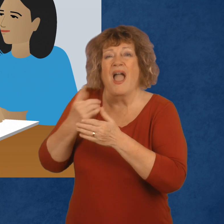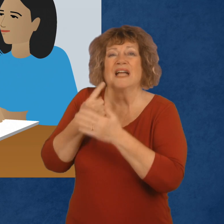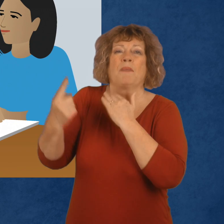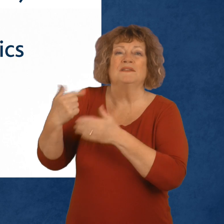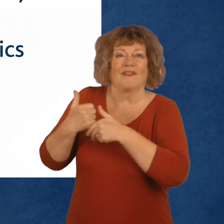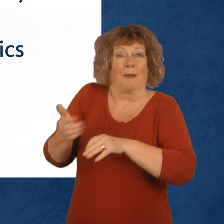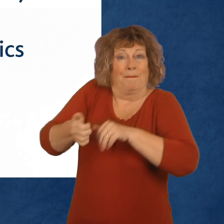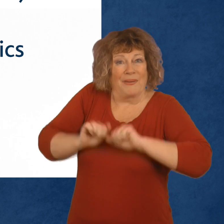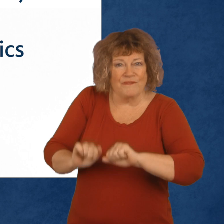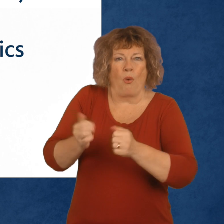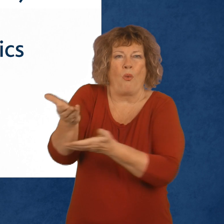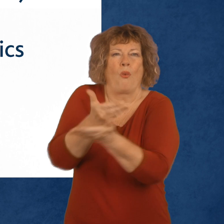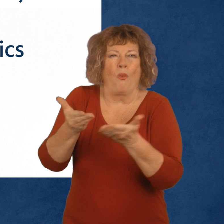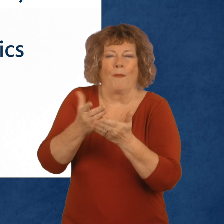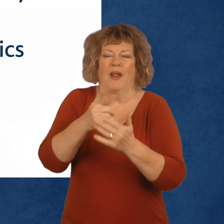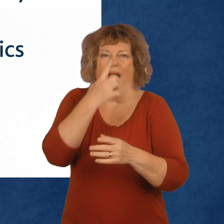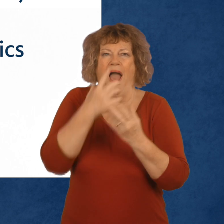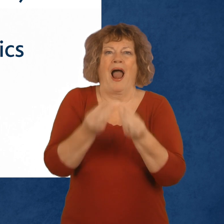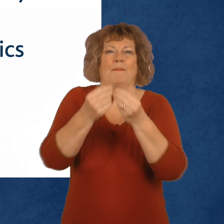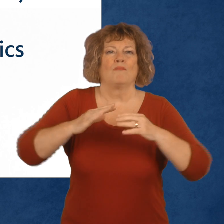These organisations are a good place to start.